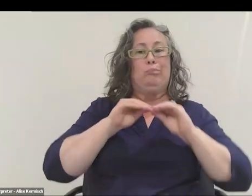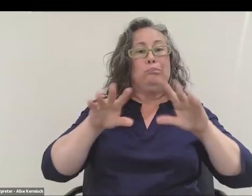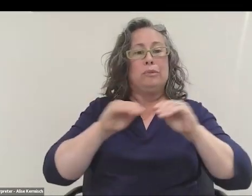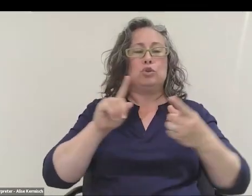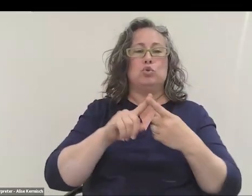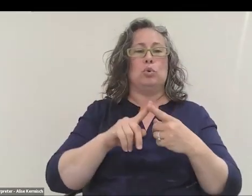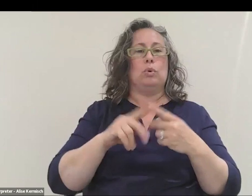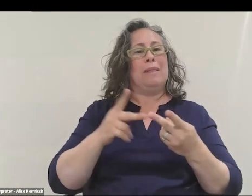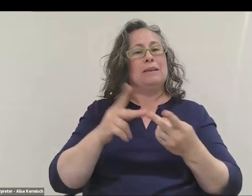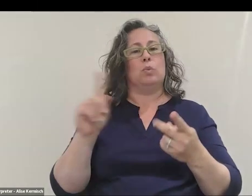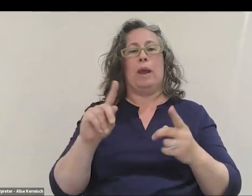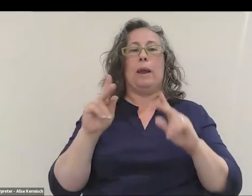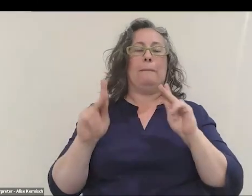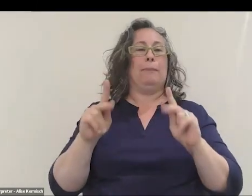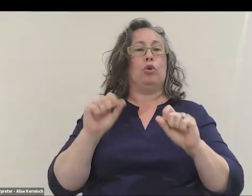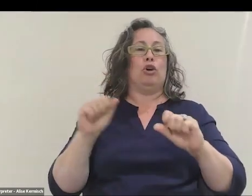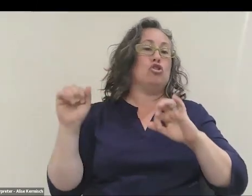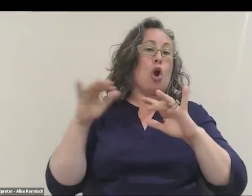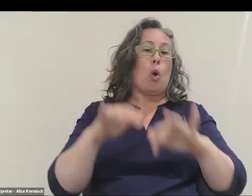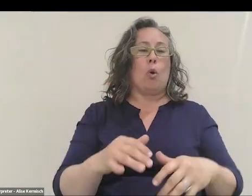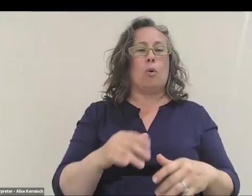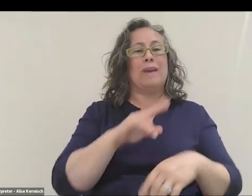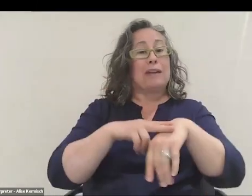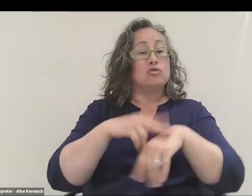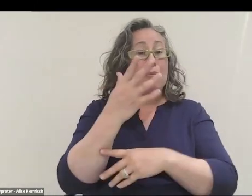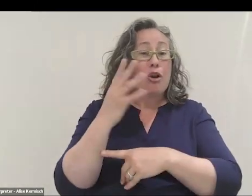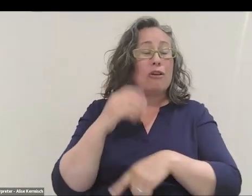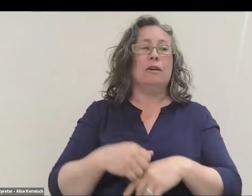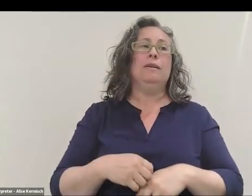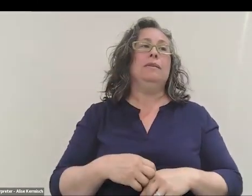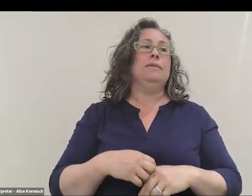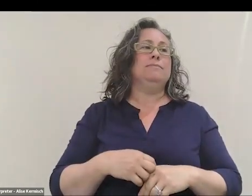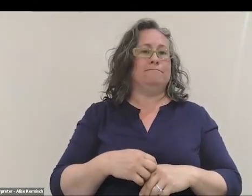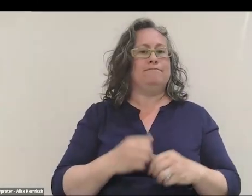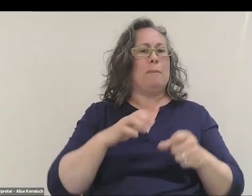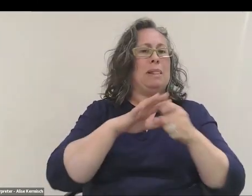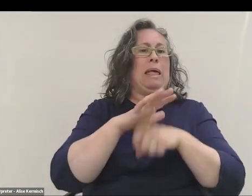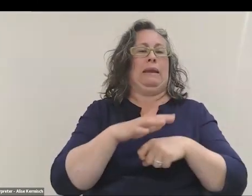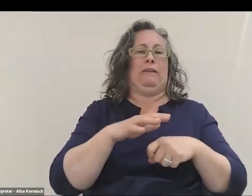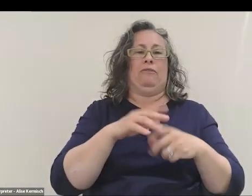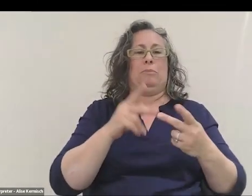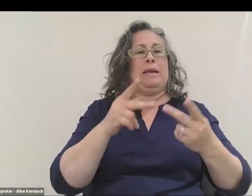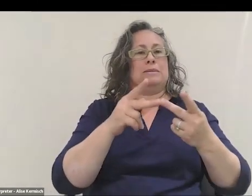to a local event, national parks, things like that. There were plenty of places that people could go